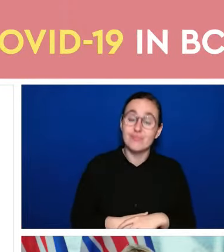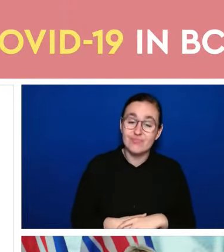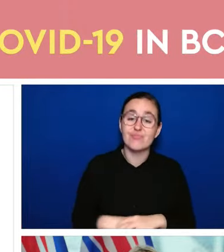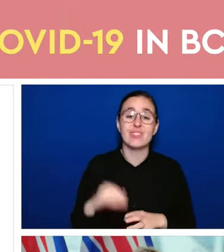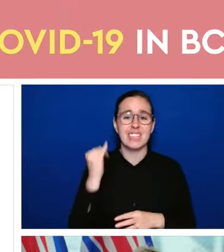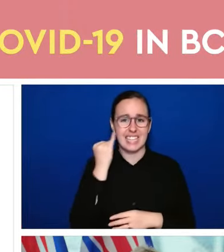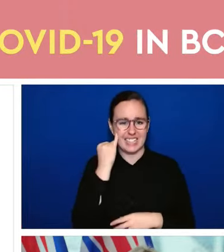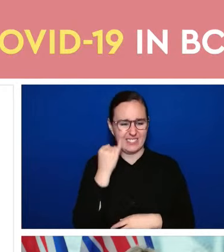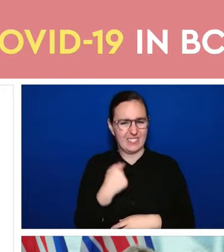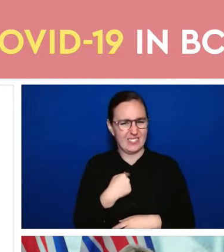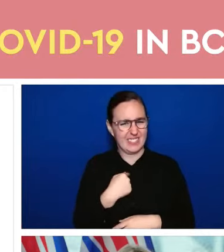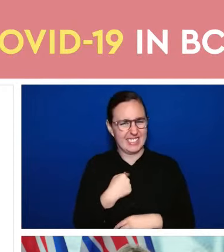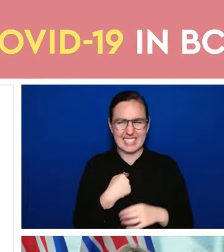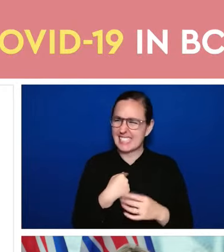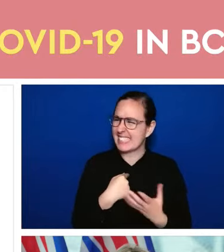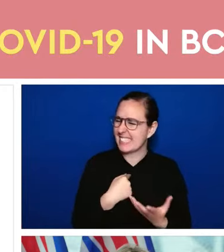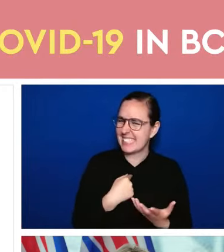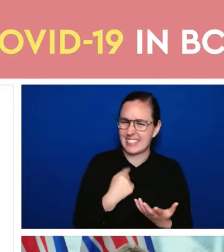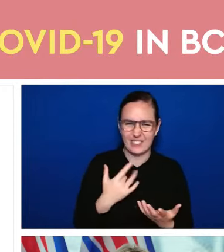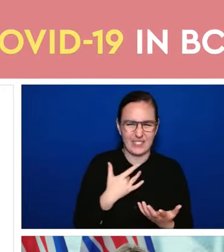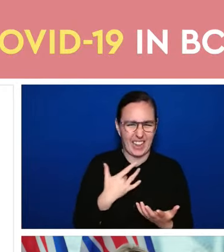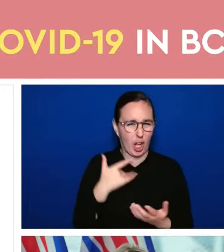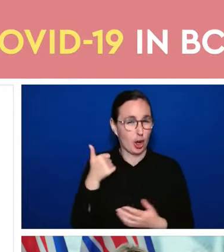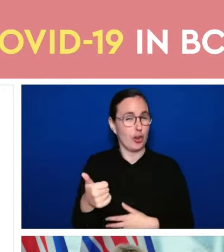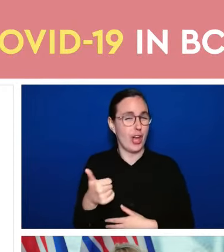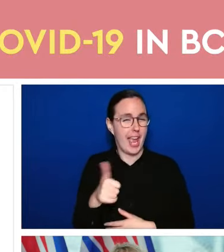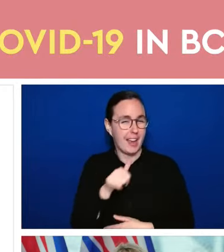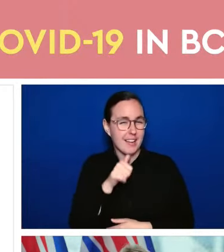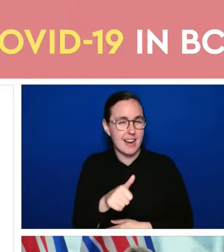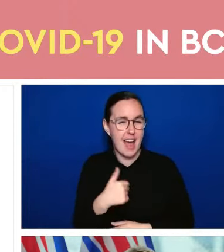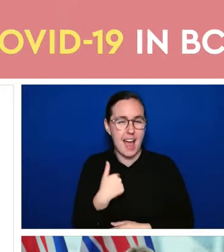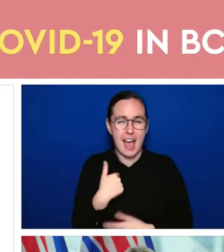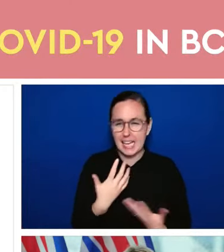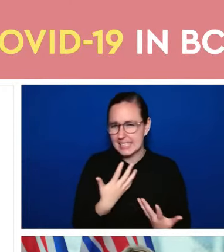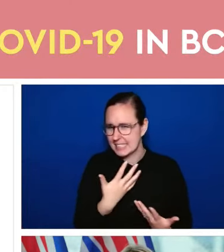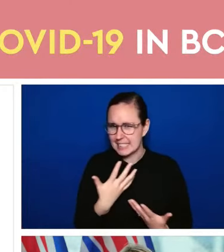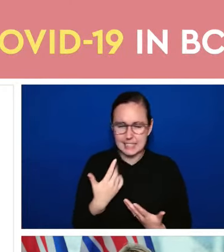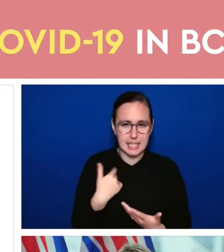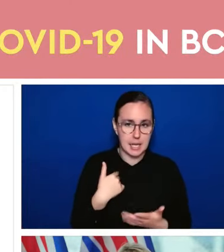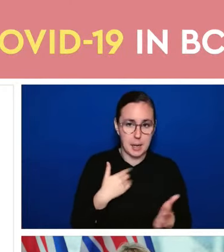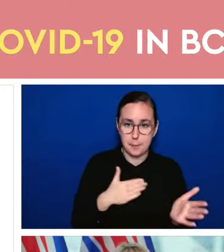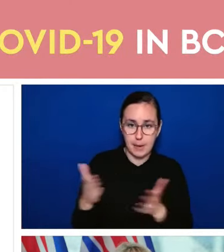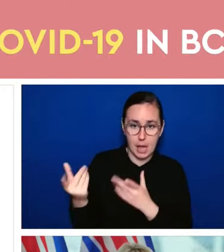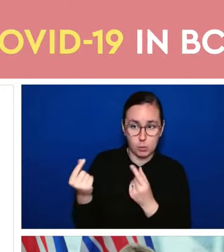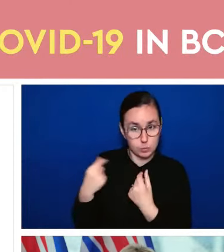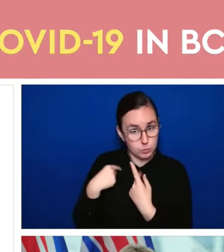boosters and I'm planning on going to visit somebody in long term care home. I mean one of